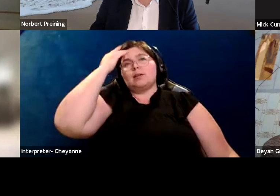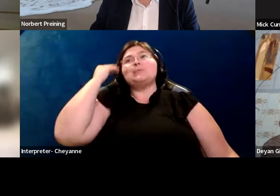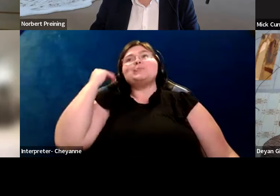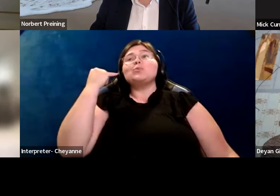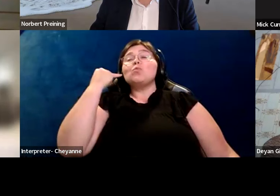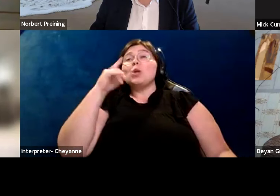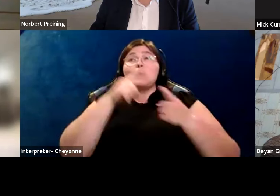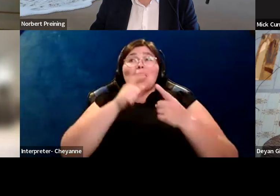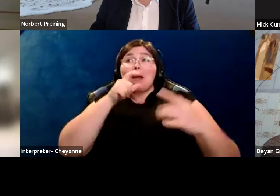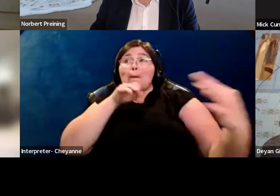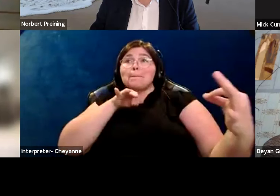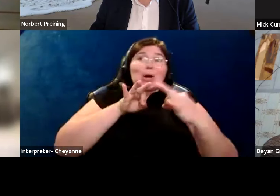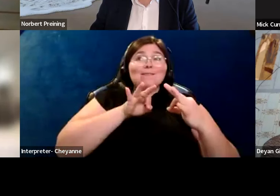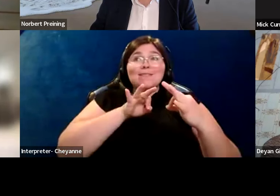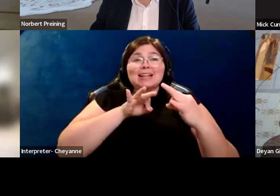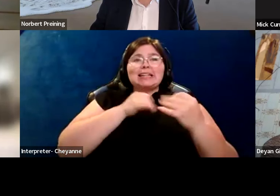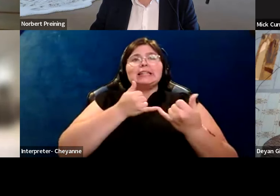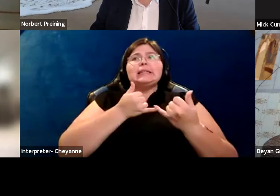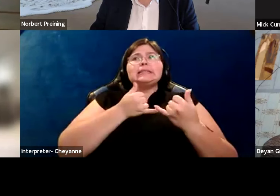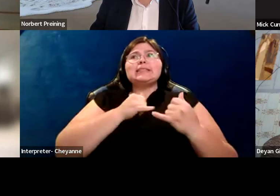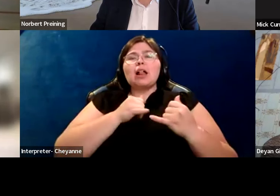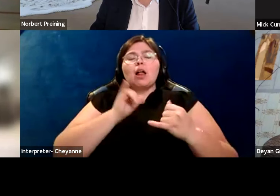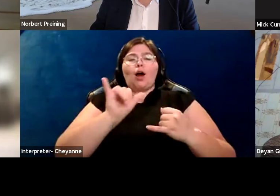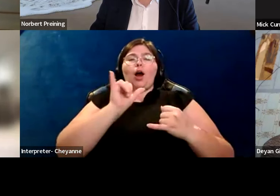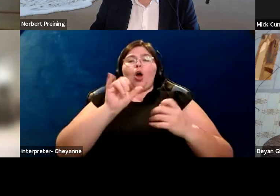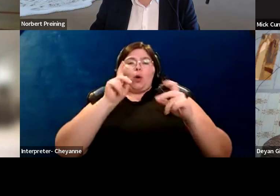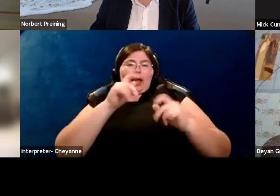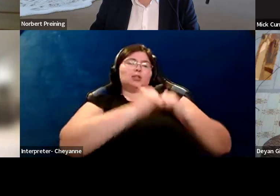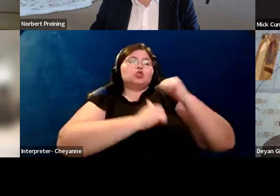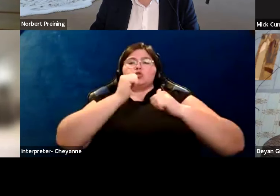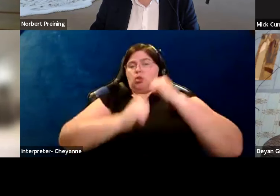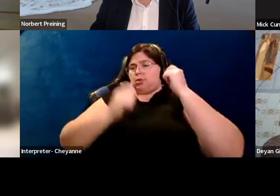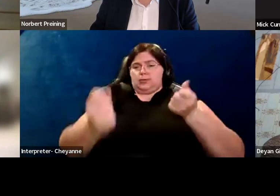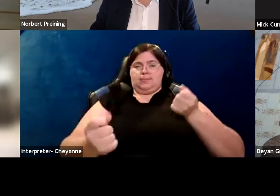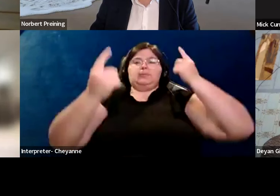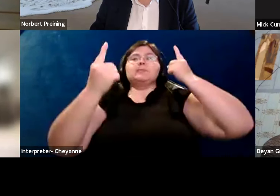you still have a very good grasp of the structure of the expression that is an accurate grasp of the structure